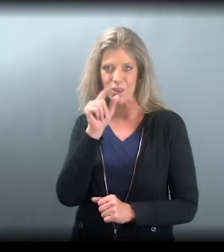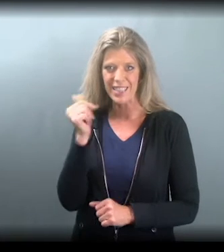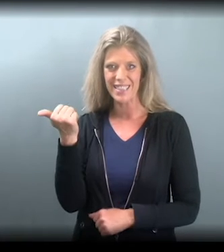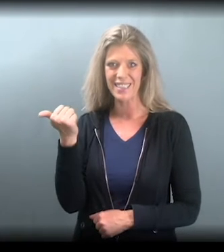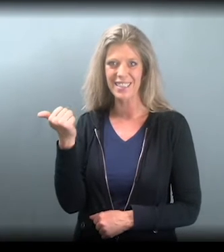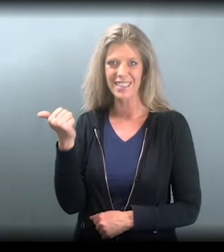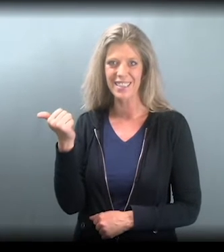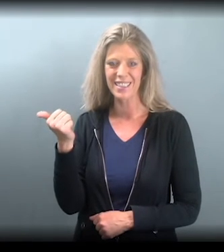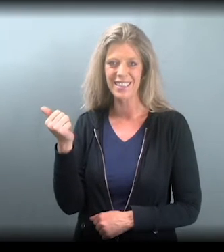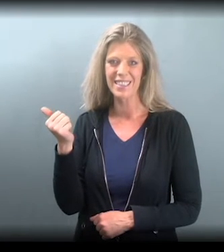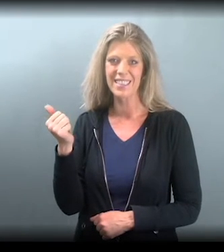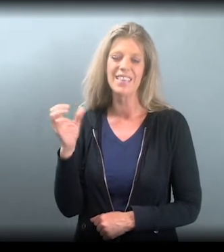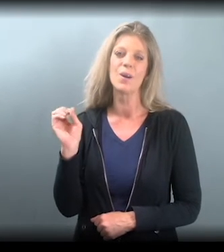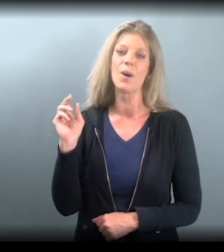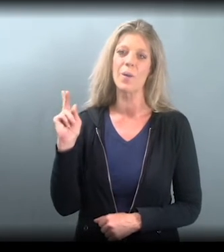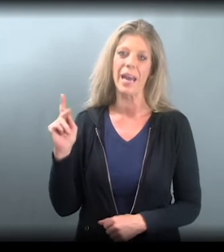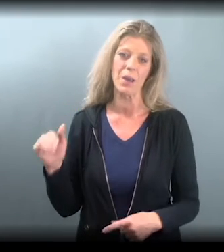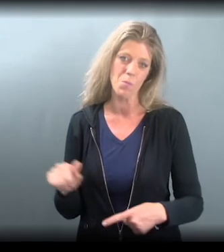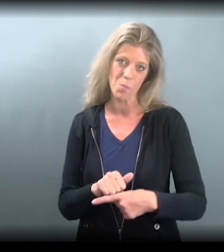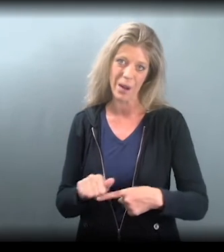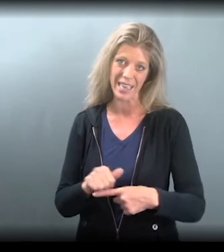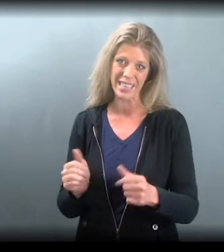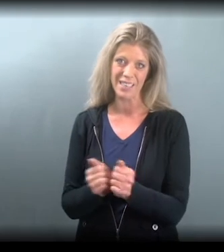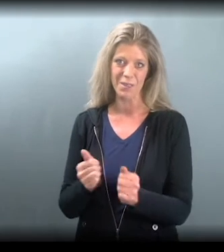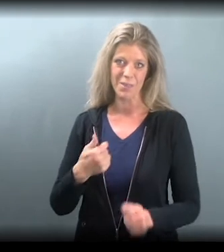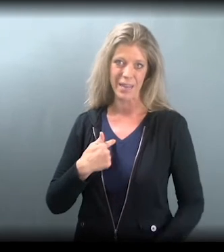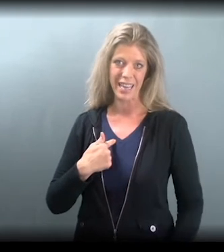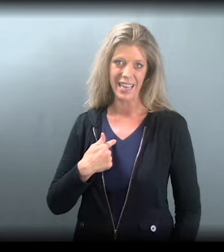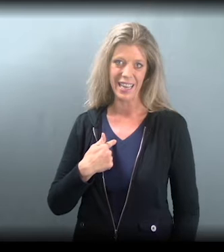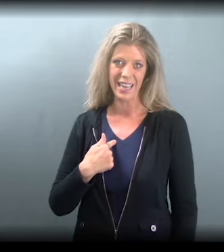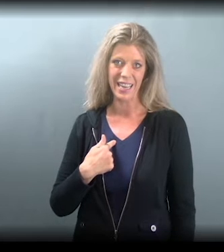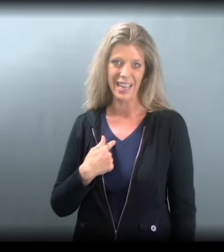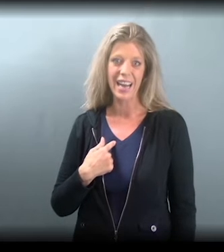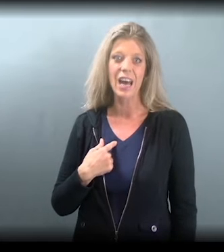The whales will walk with the people, if the shrimp will fly with the birds. OK. Practice with me.